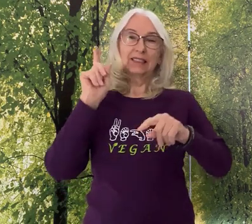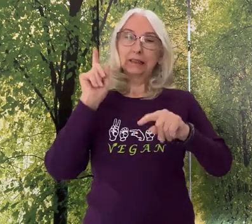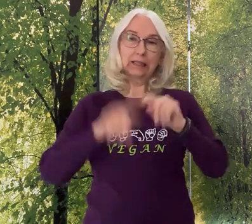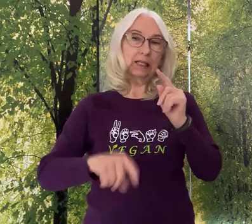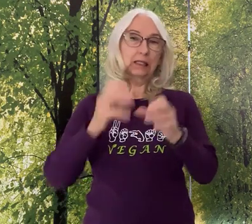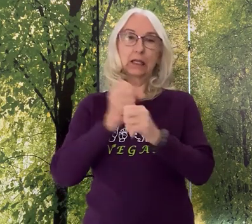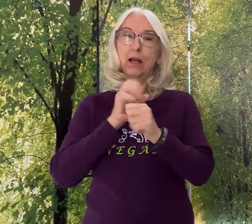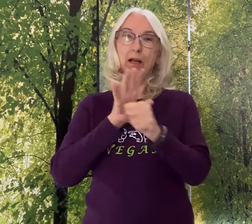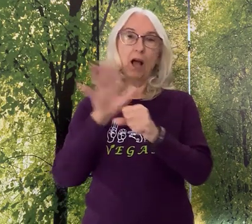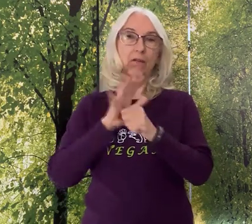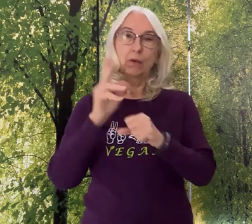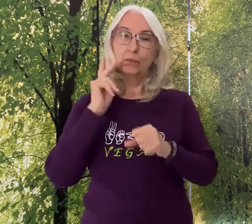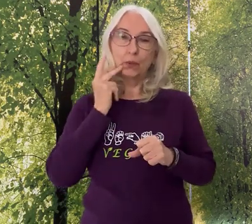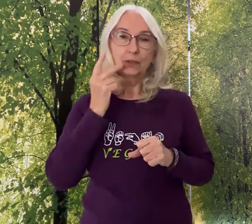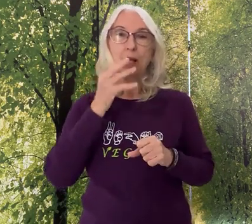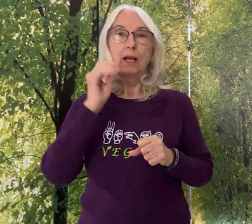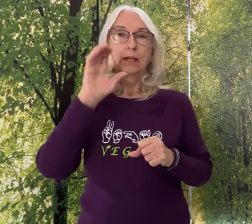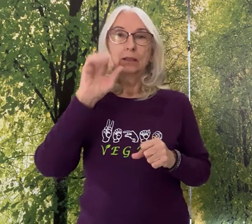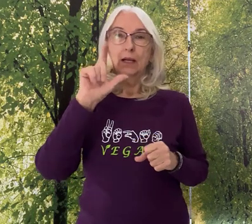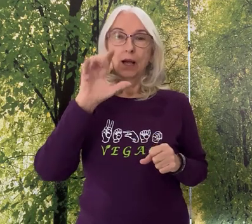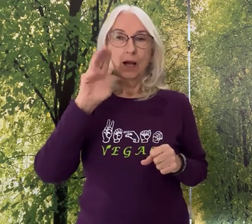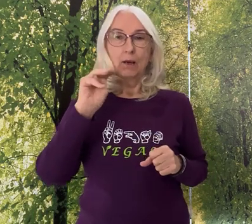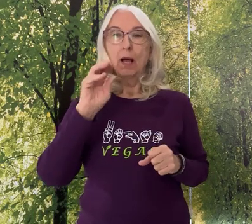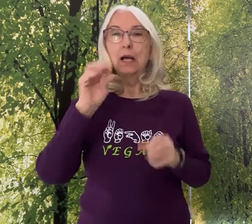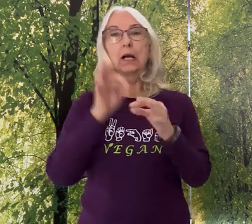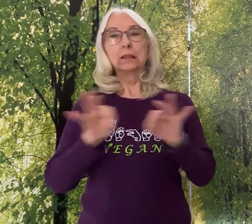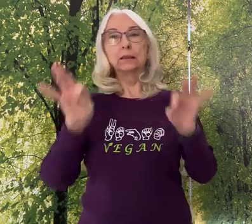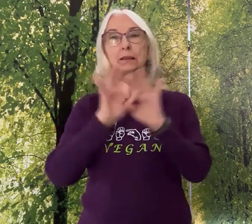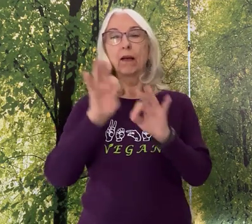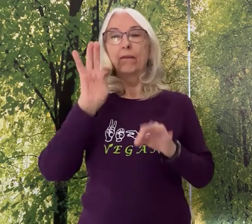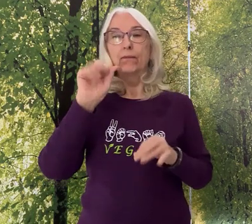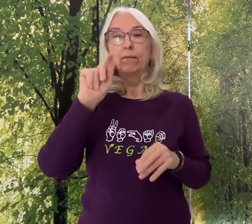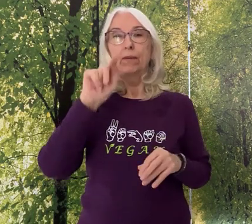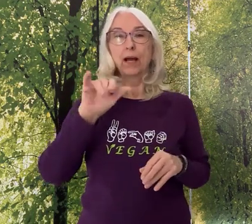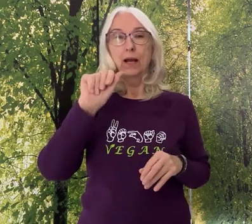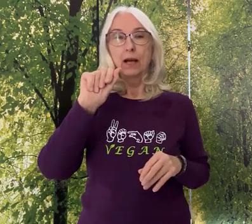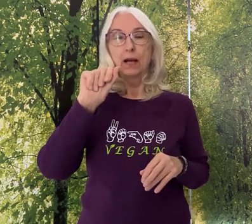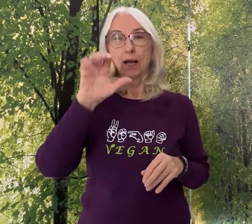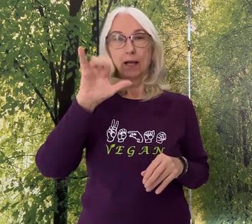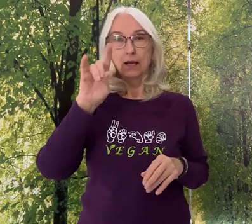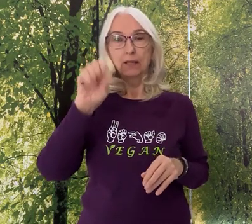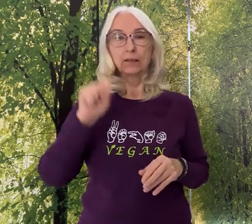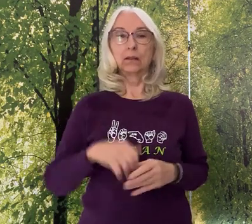I couldn’t get enough protein, calcium, and essential fatty acids.